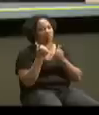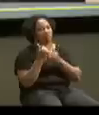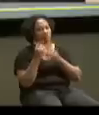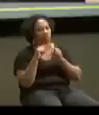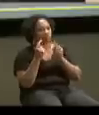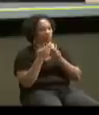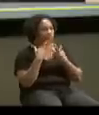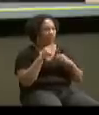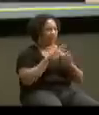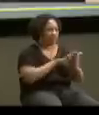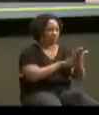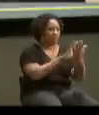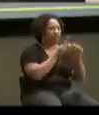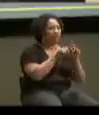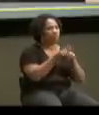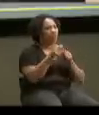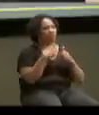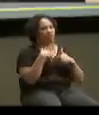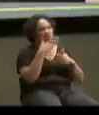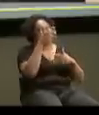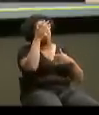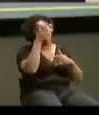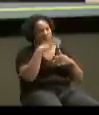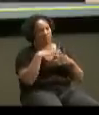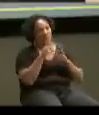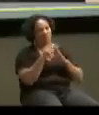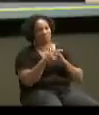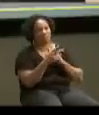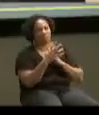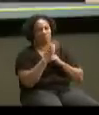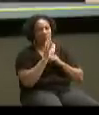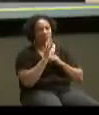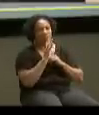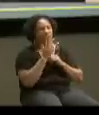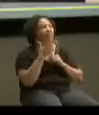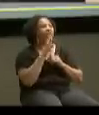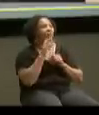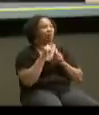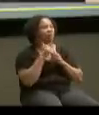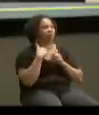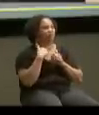INTER-AGENCY GROUPS TRYING TO ADDRESS THIS.